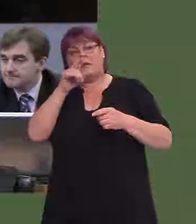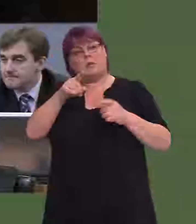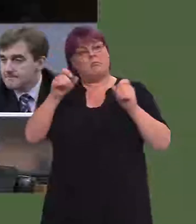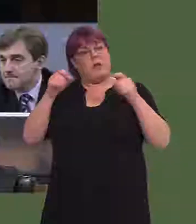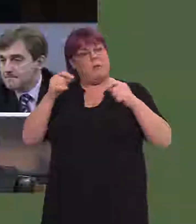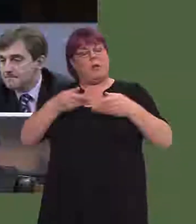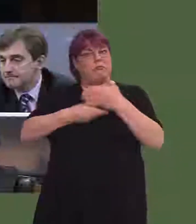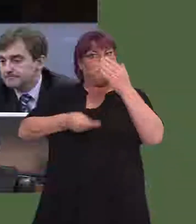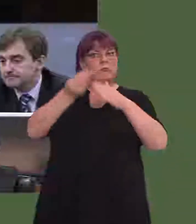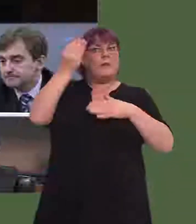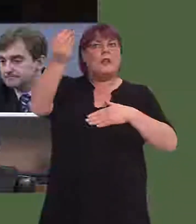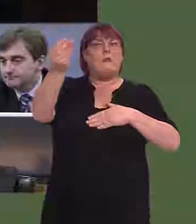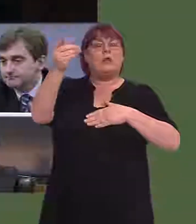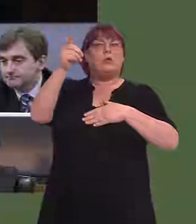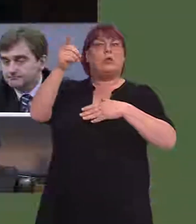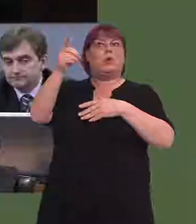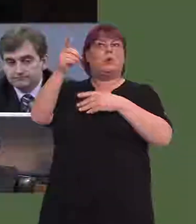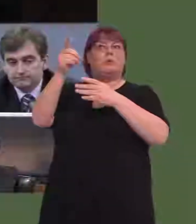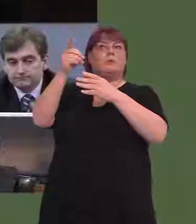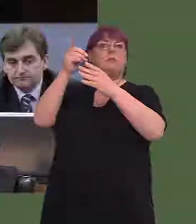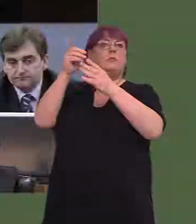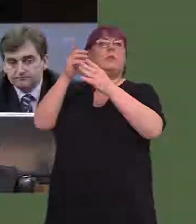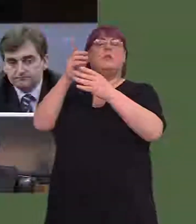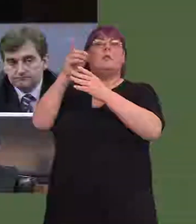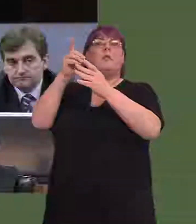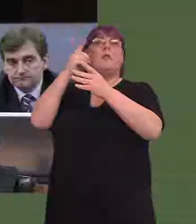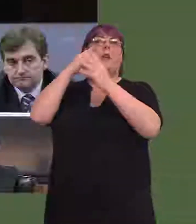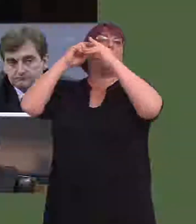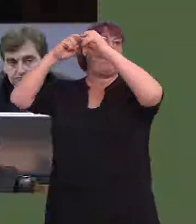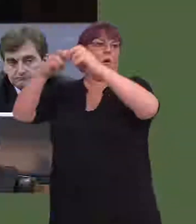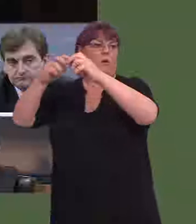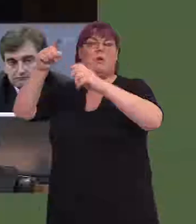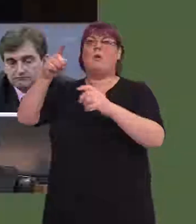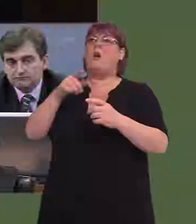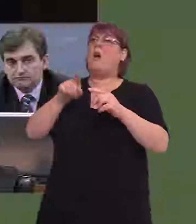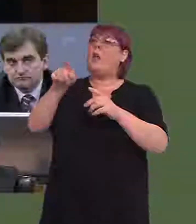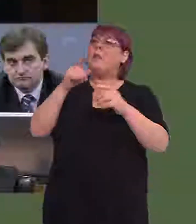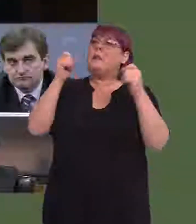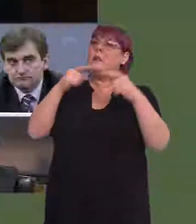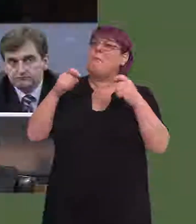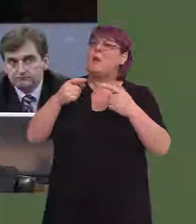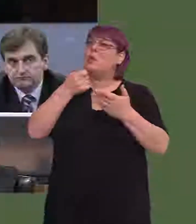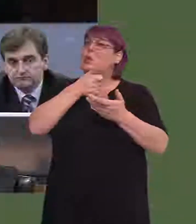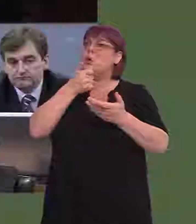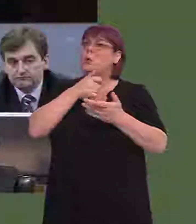inquiry, and if this e-mail address was used at all to instruct or to brief staff as to